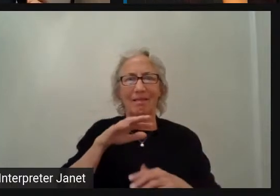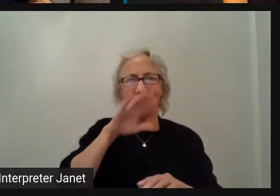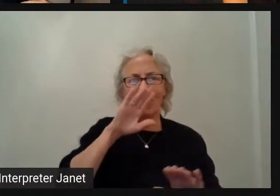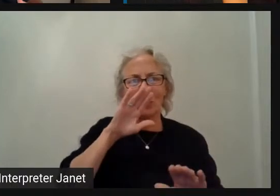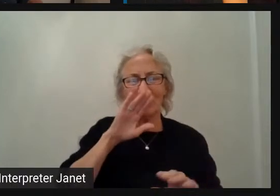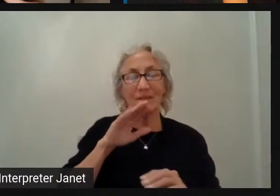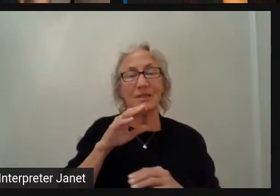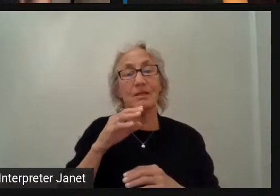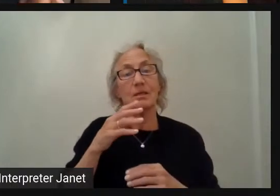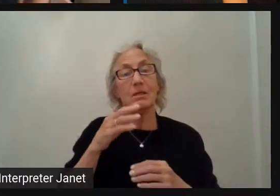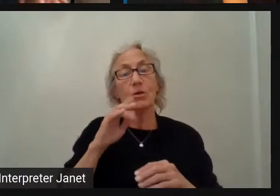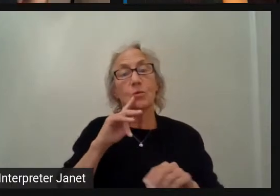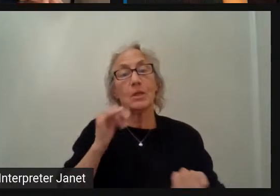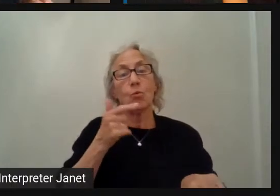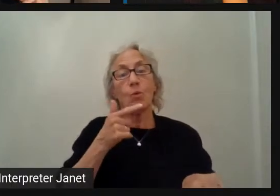thought about accessibility and at some point you run the test,